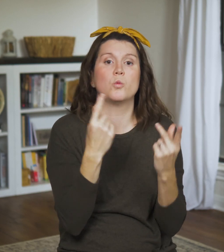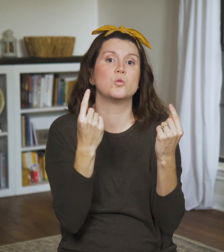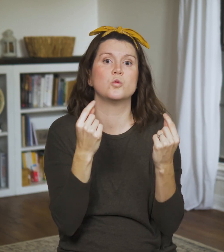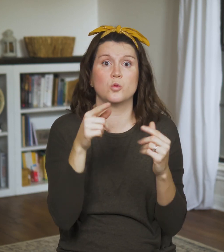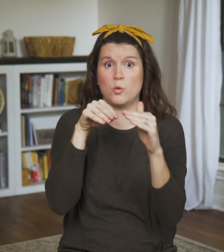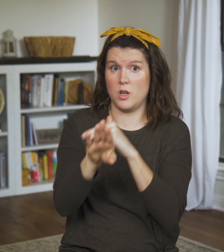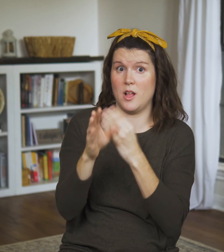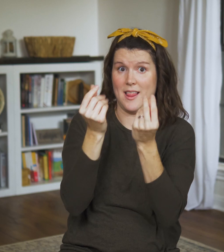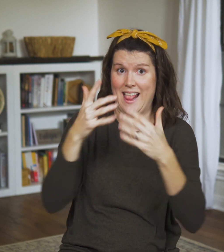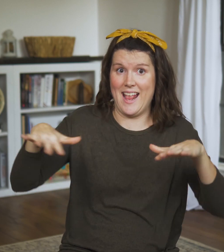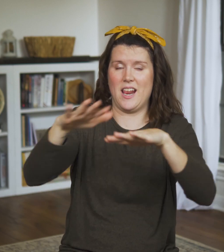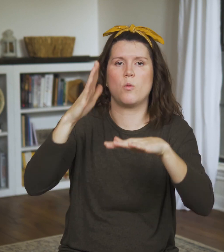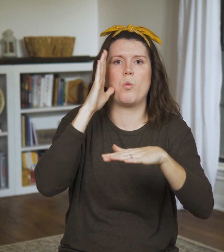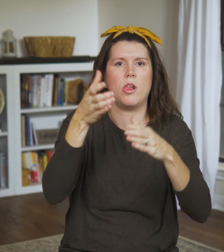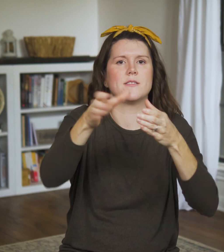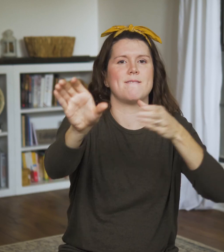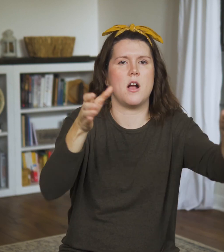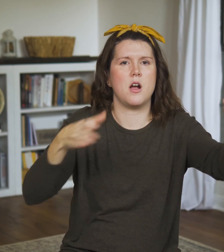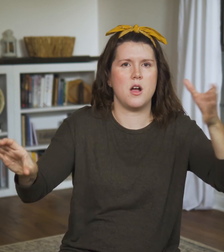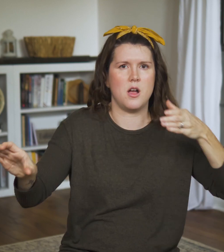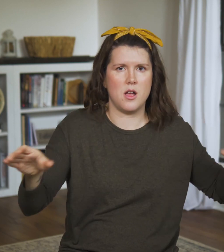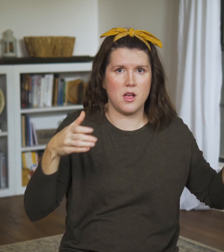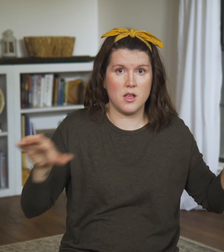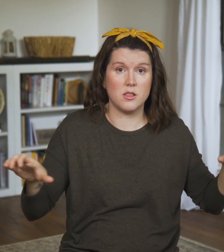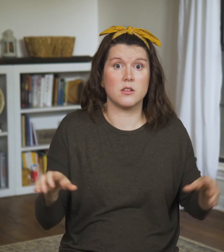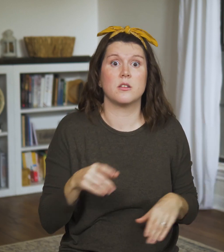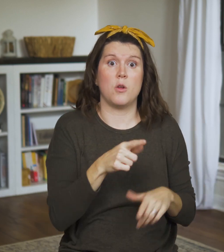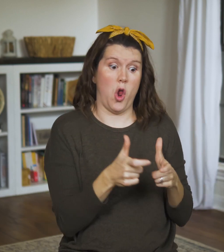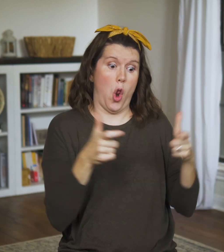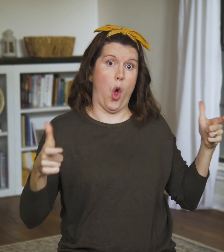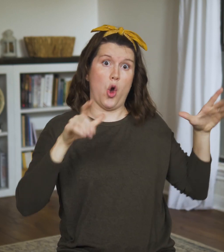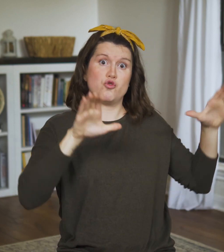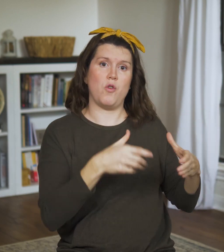That’s one of the prerequisites for entering the Promised Land;